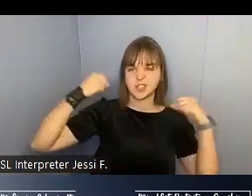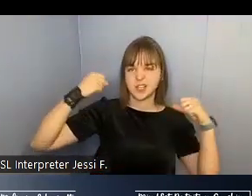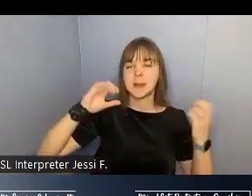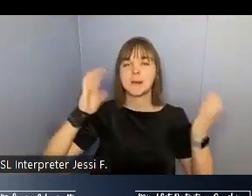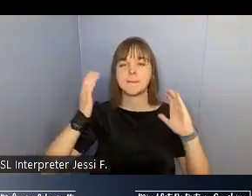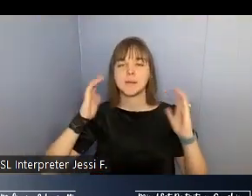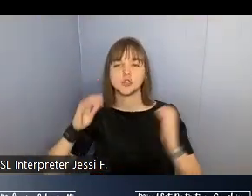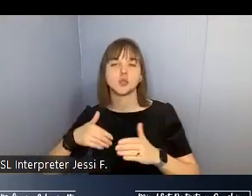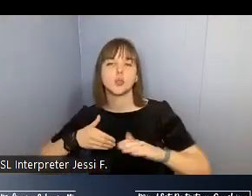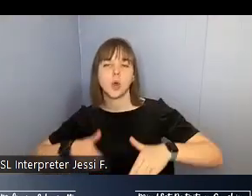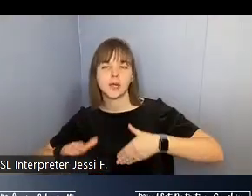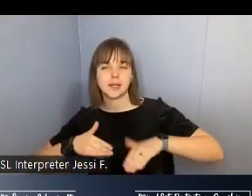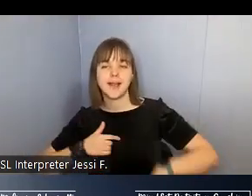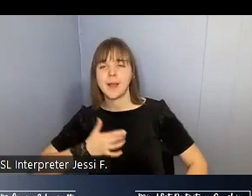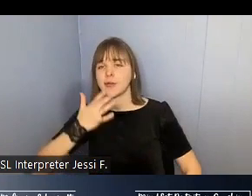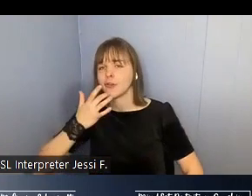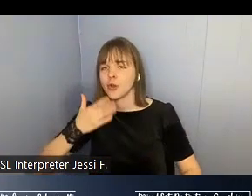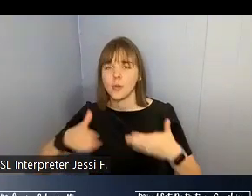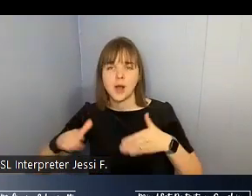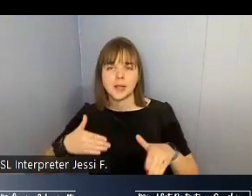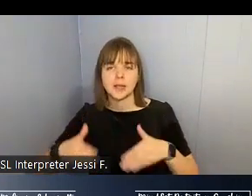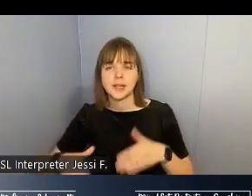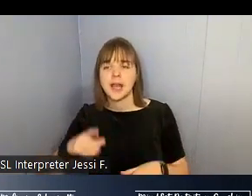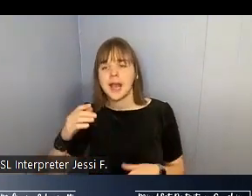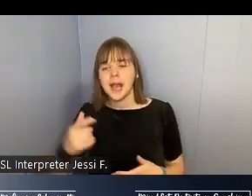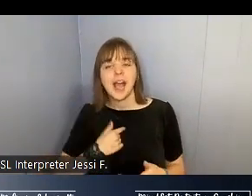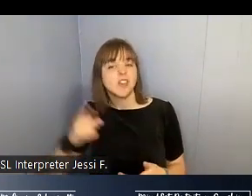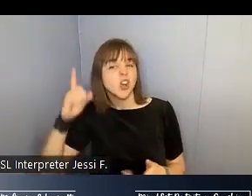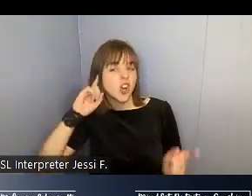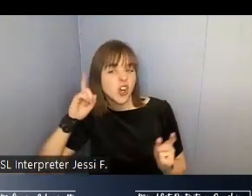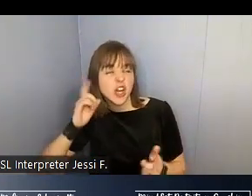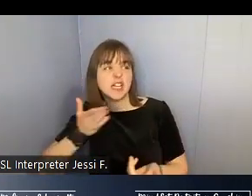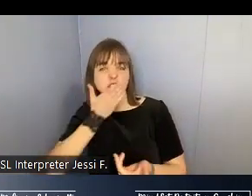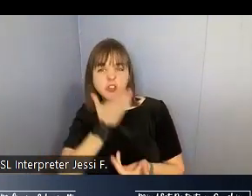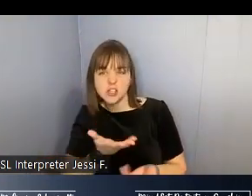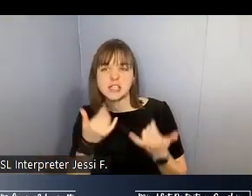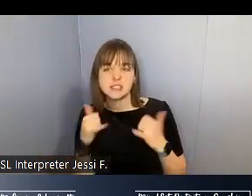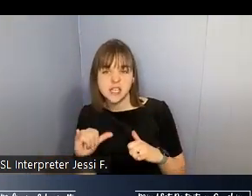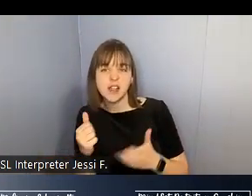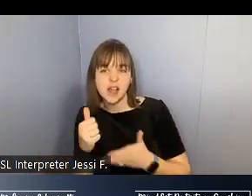I love to walk and have understood that this can be just as impactful as intense workout.